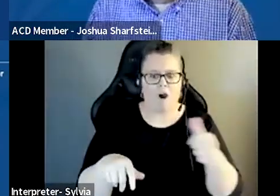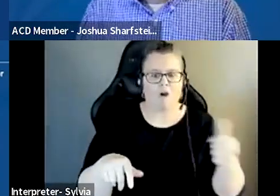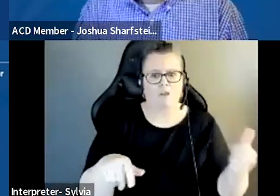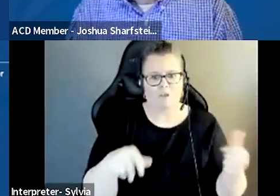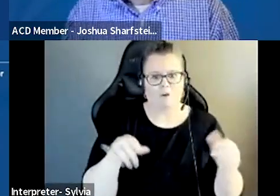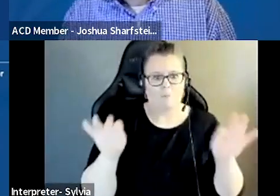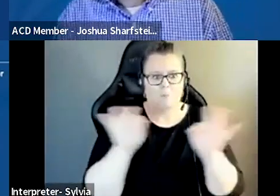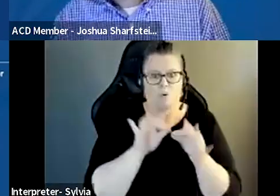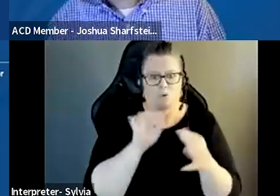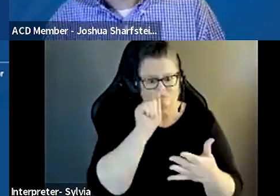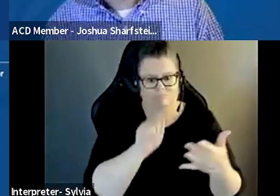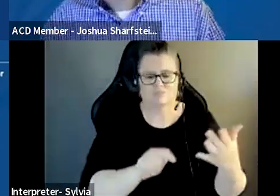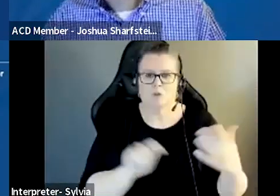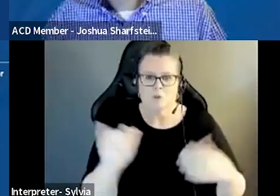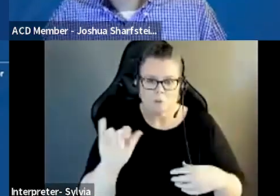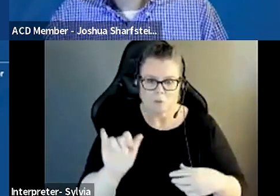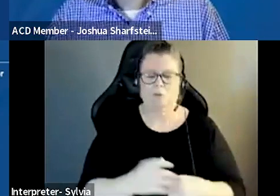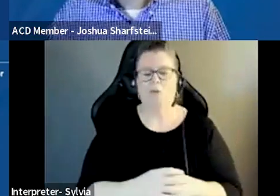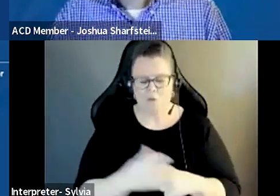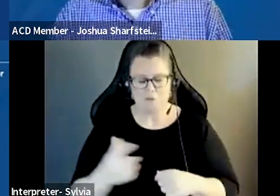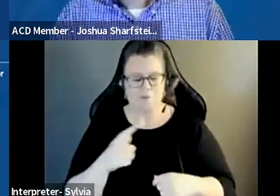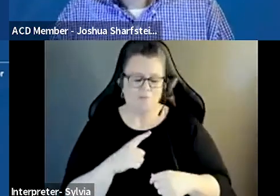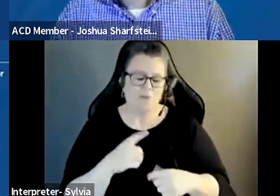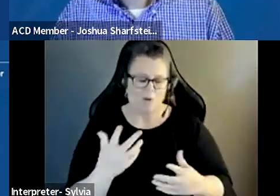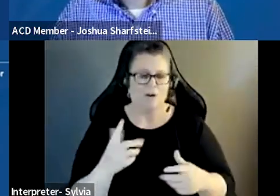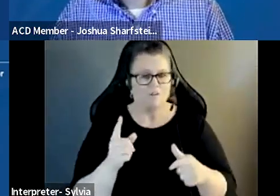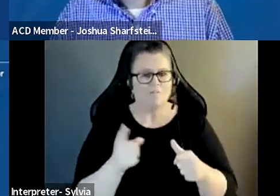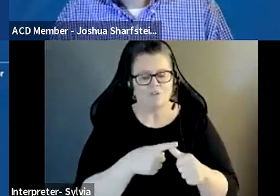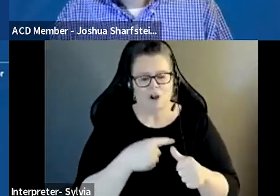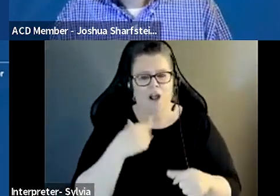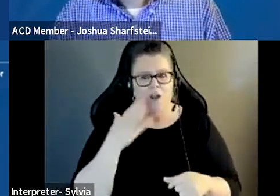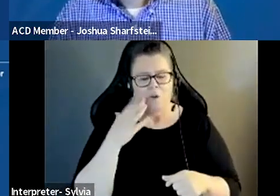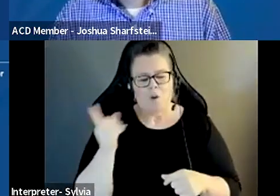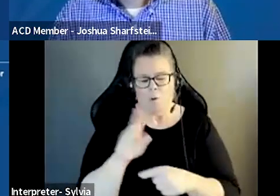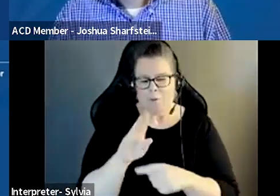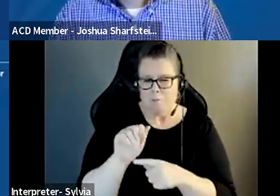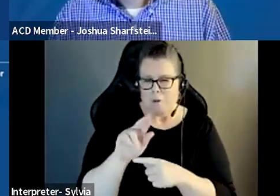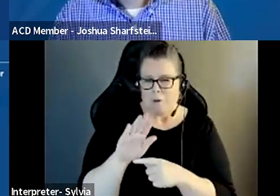Well, so maybe I'll just start, first I know Barbara will give you a lot of details on this when she comes.